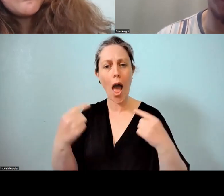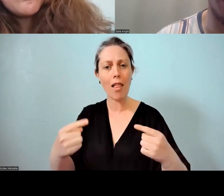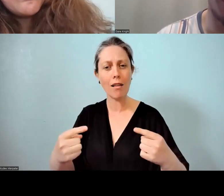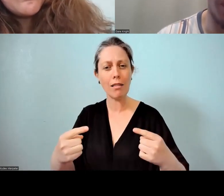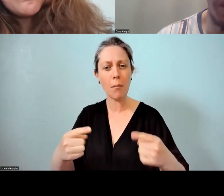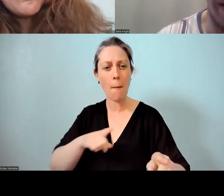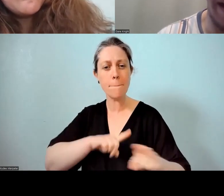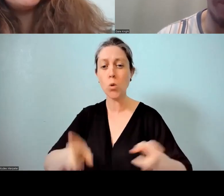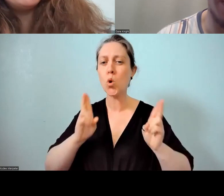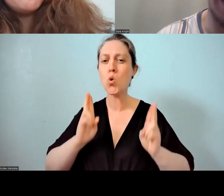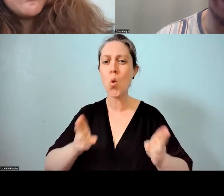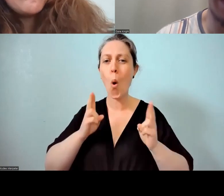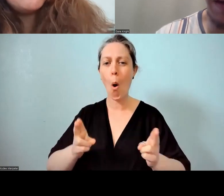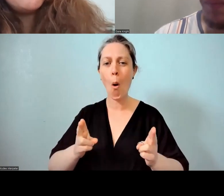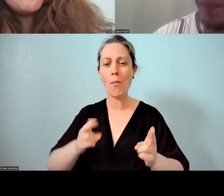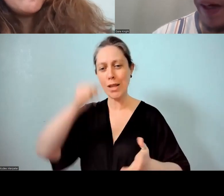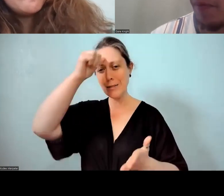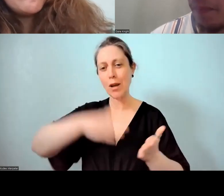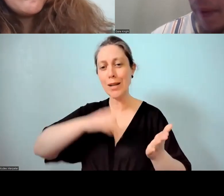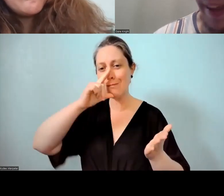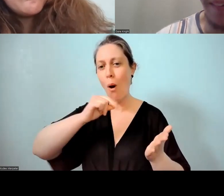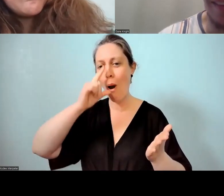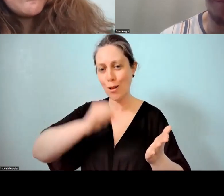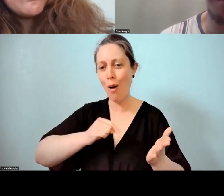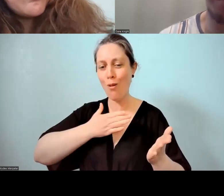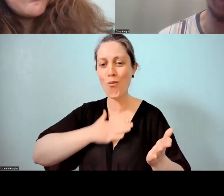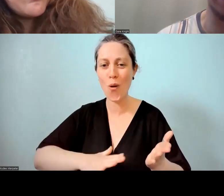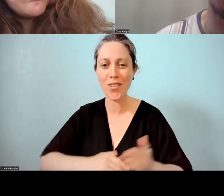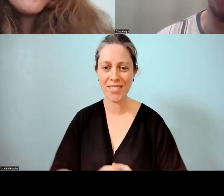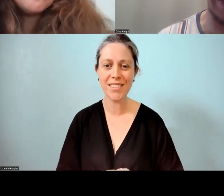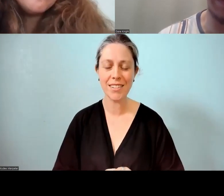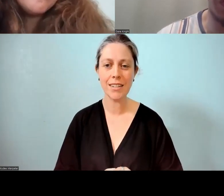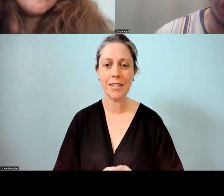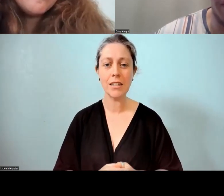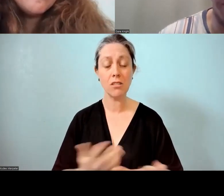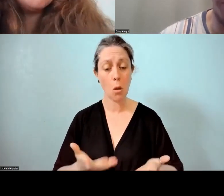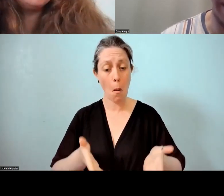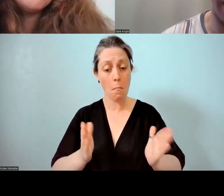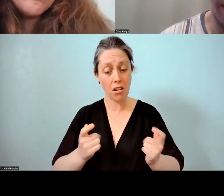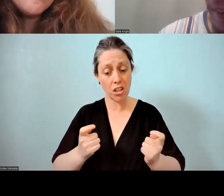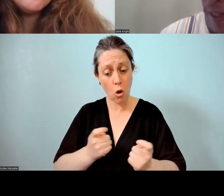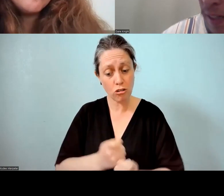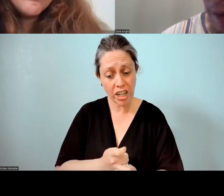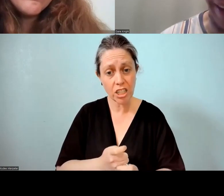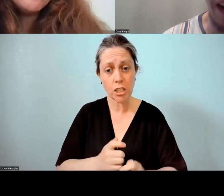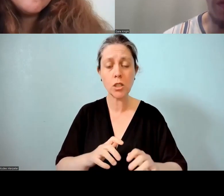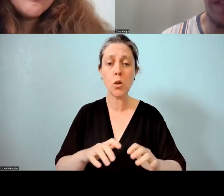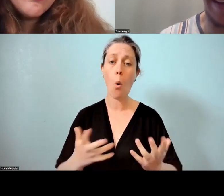as possible by, you know, making some building alterations or it might be something else